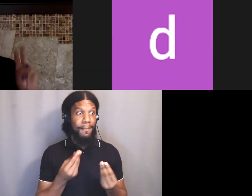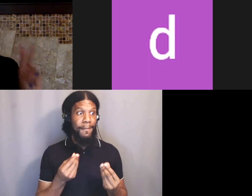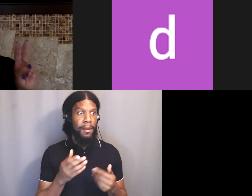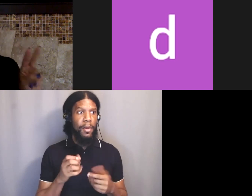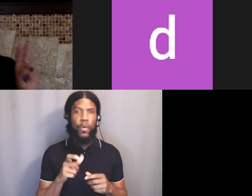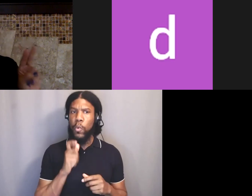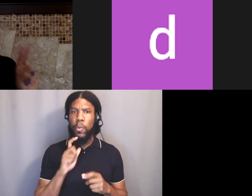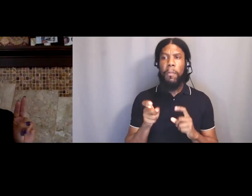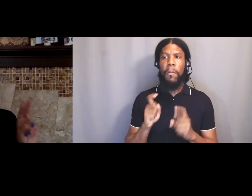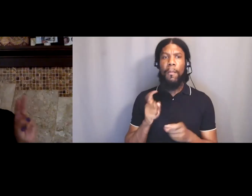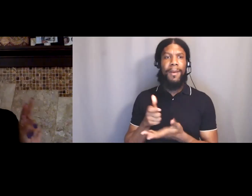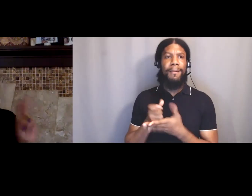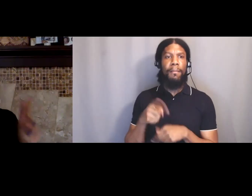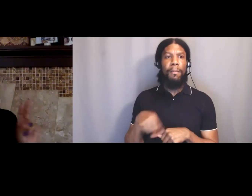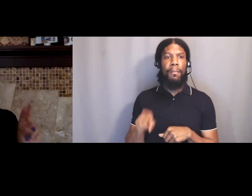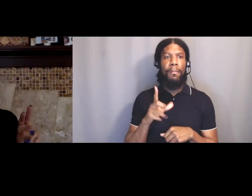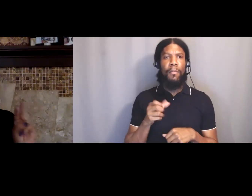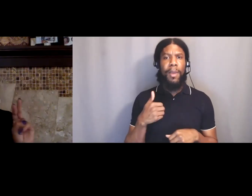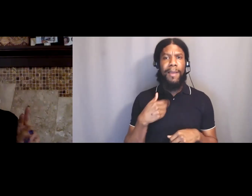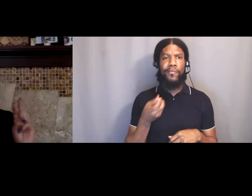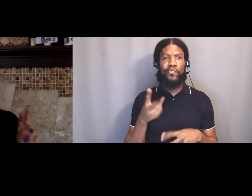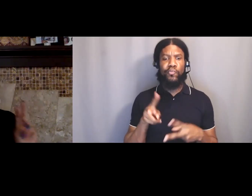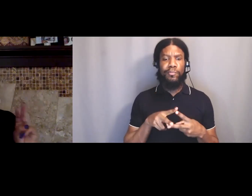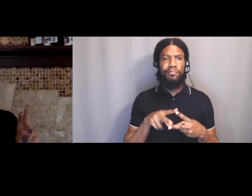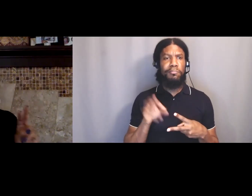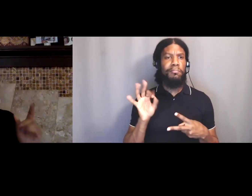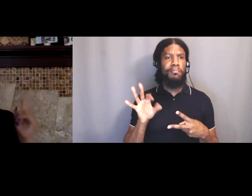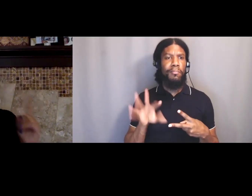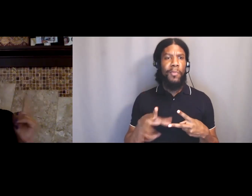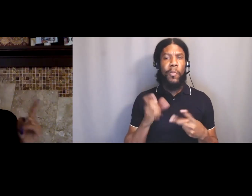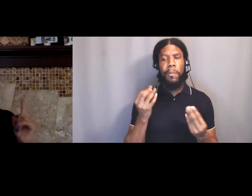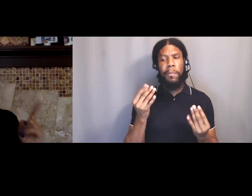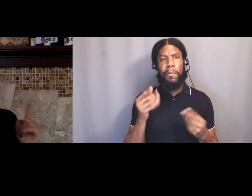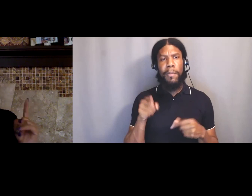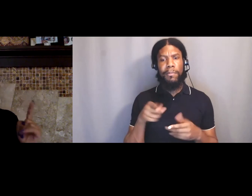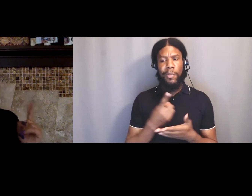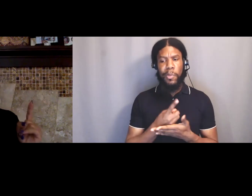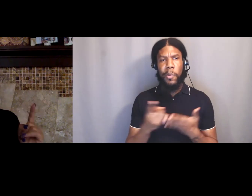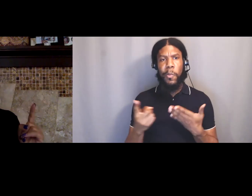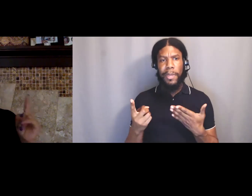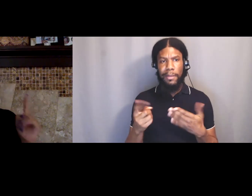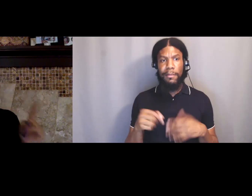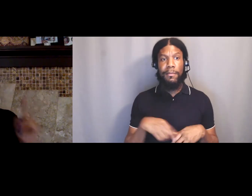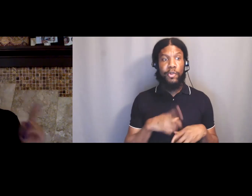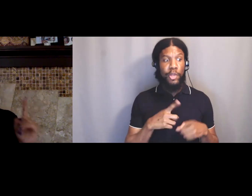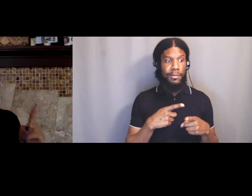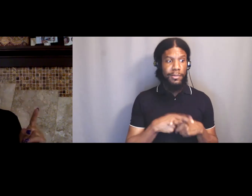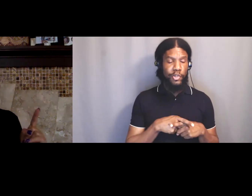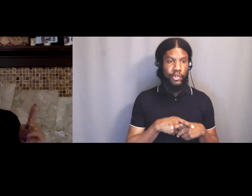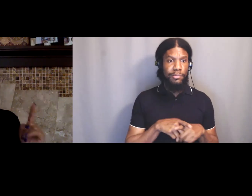So those are your two things I want you to think about over the course of the week. What contradictions do you live in? Which ones are acceptable?